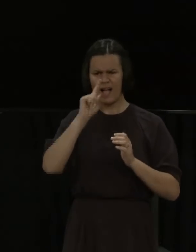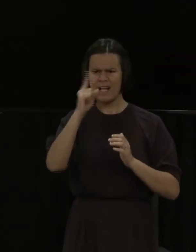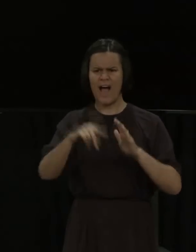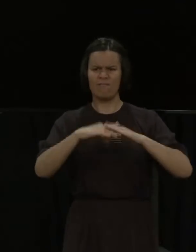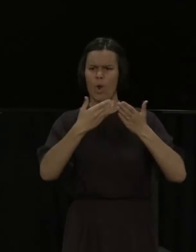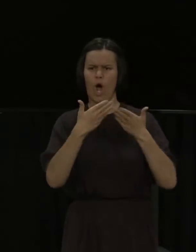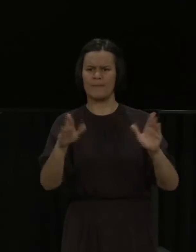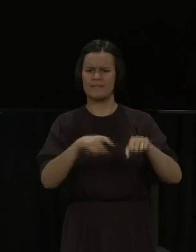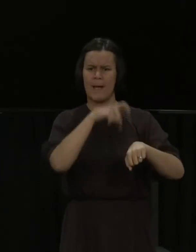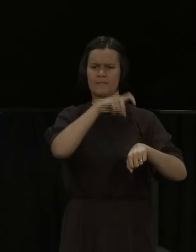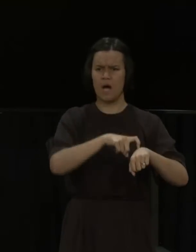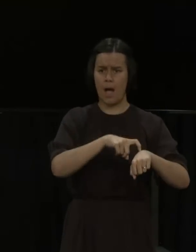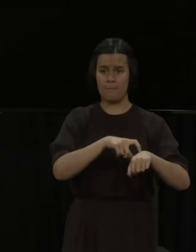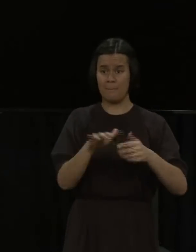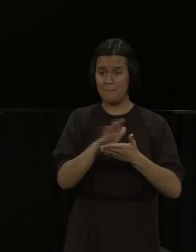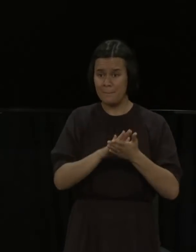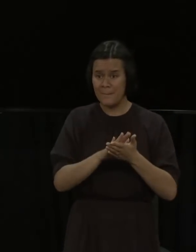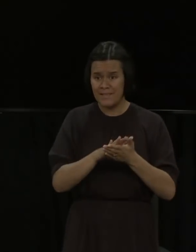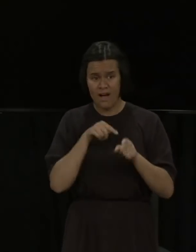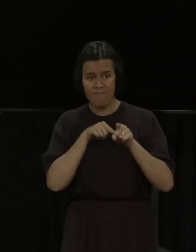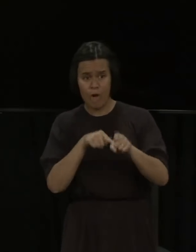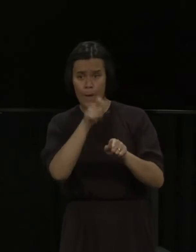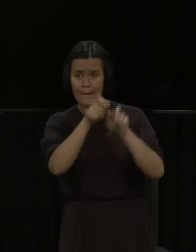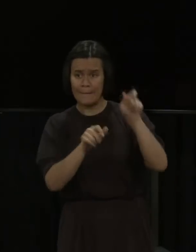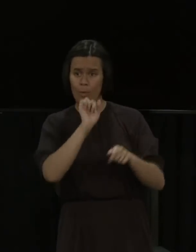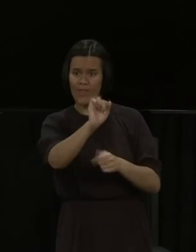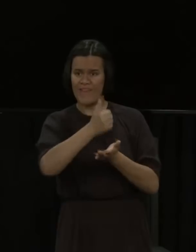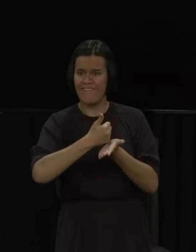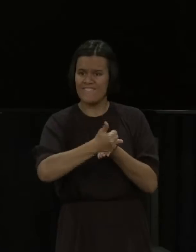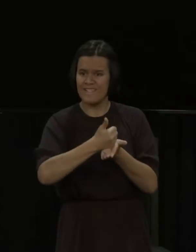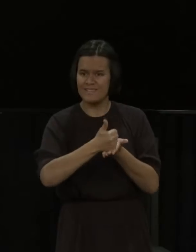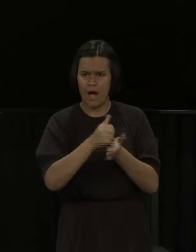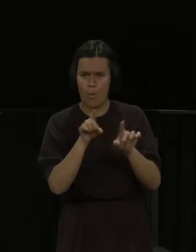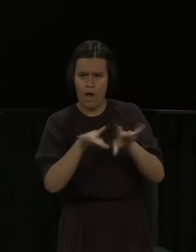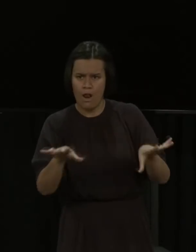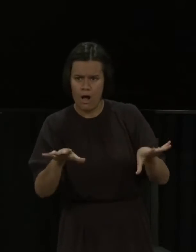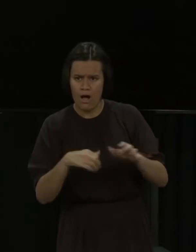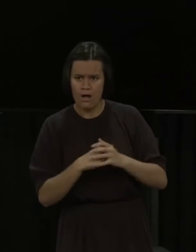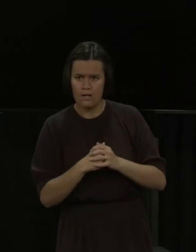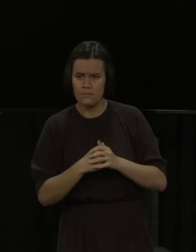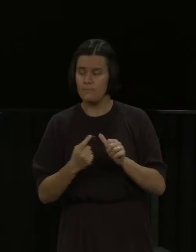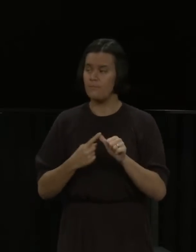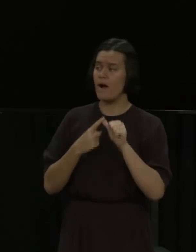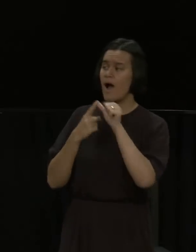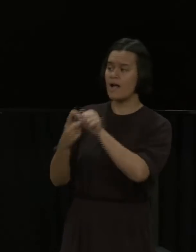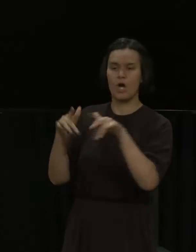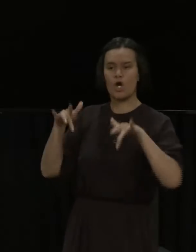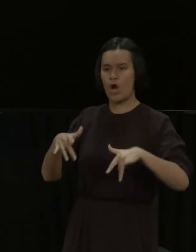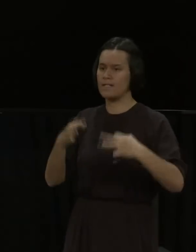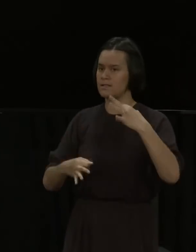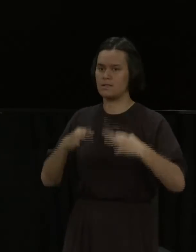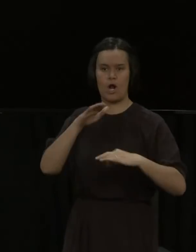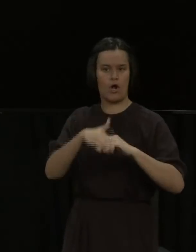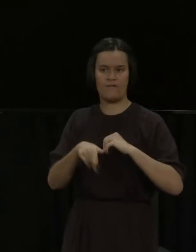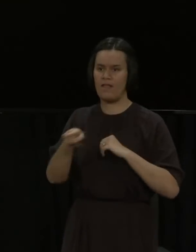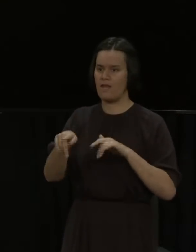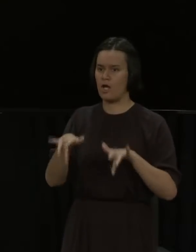staging it, there are multiple types of these categories, so who is first in line if it ends up being staged by visa